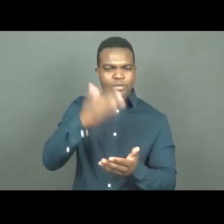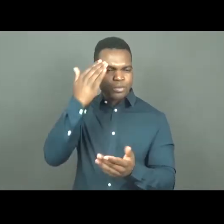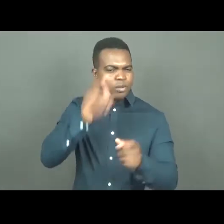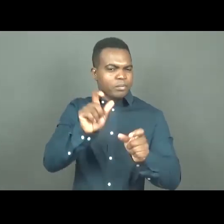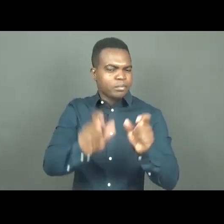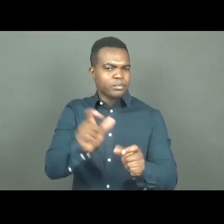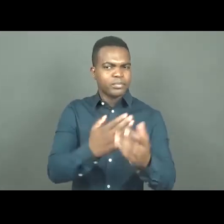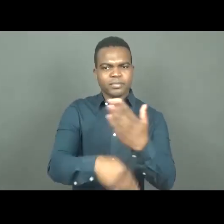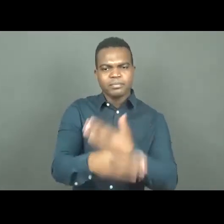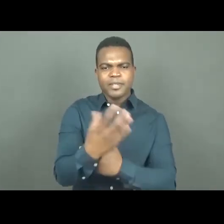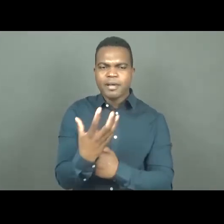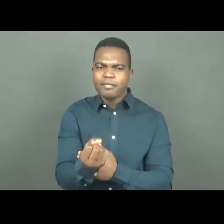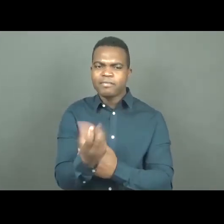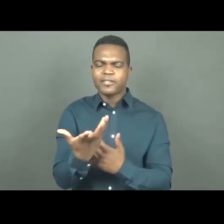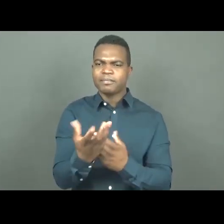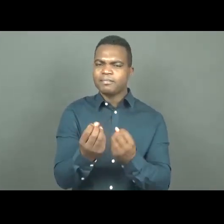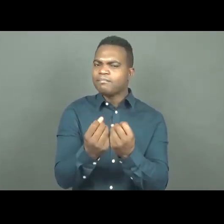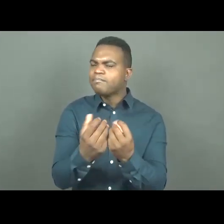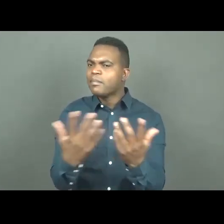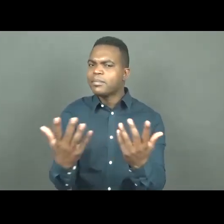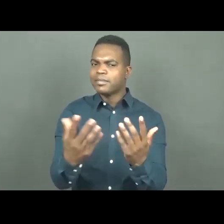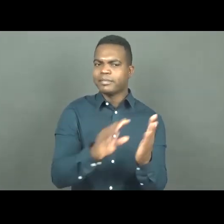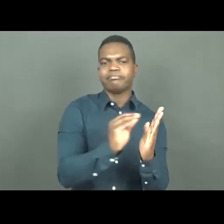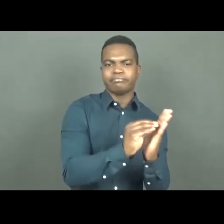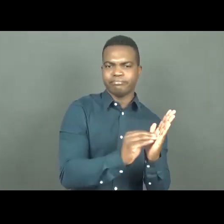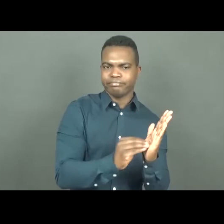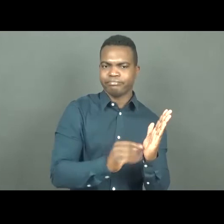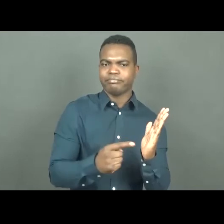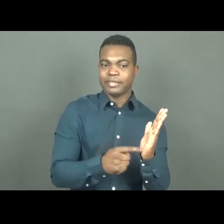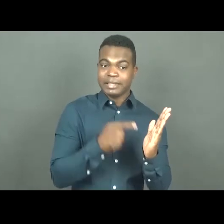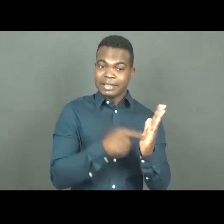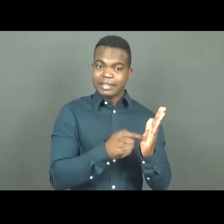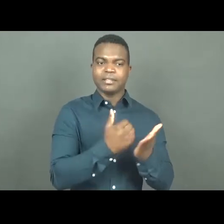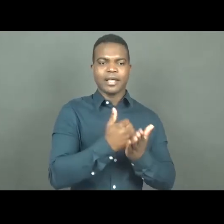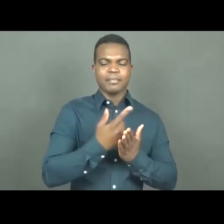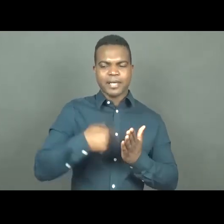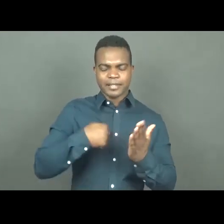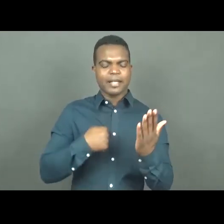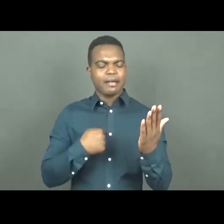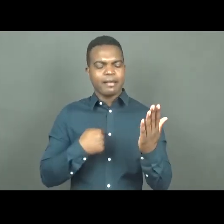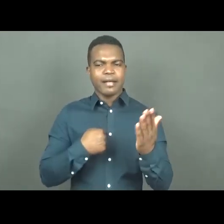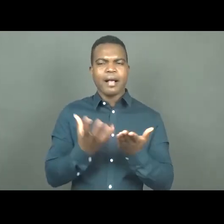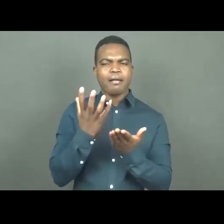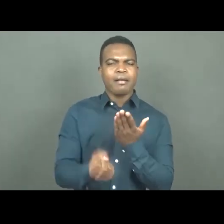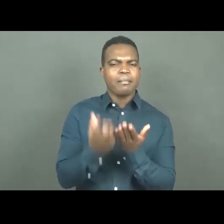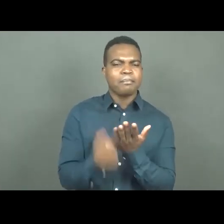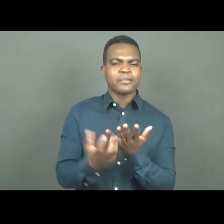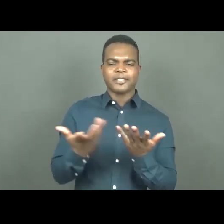Only by collecting data on whether or not persons with disabilities are being included